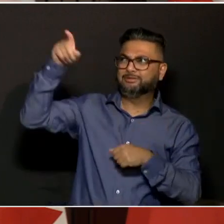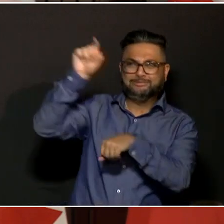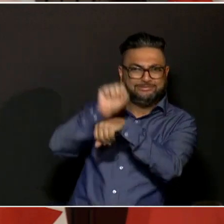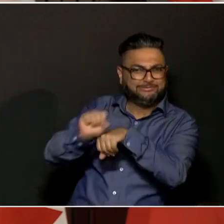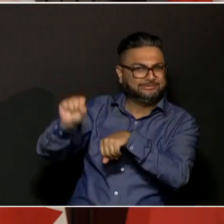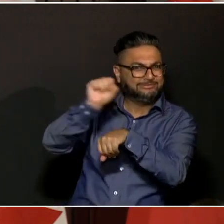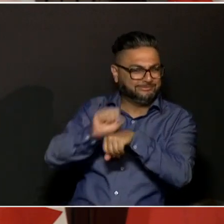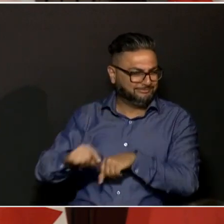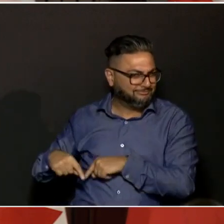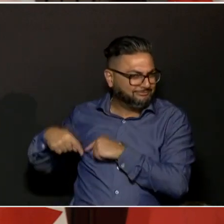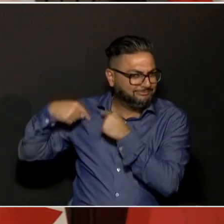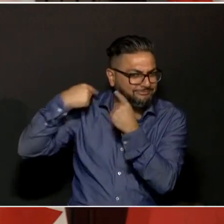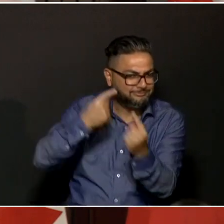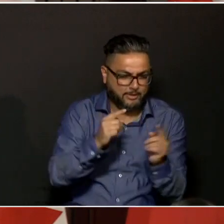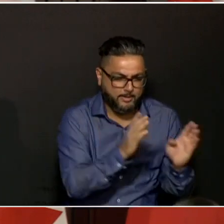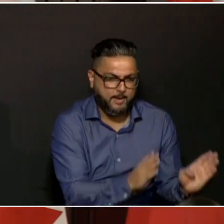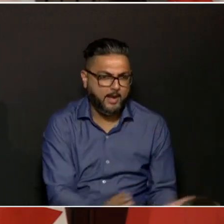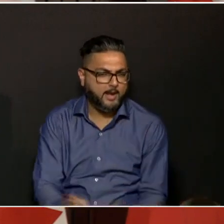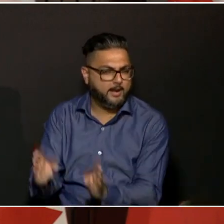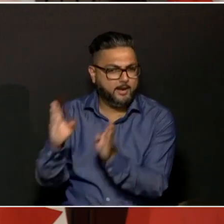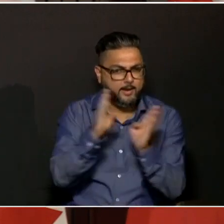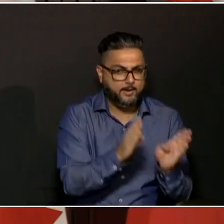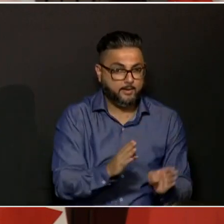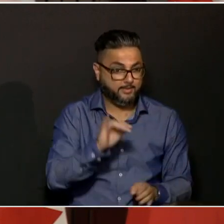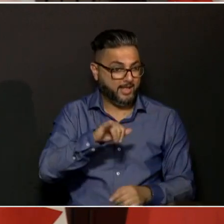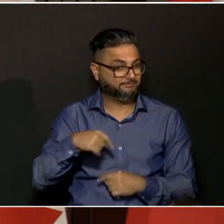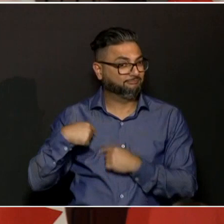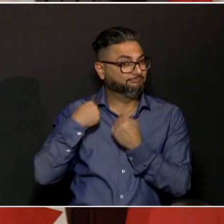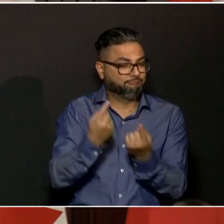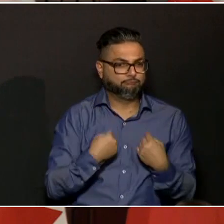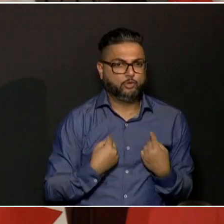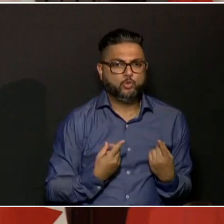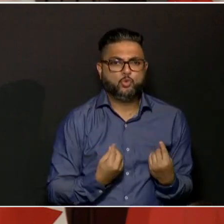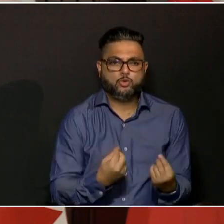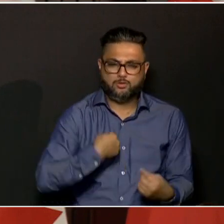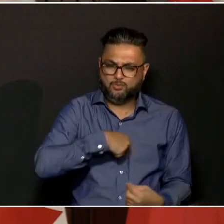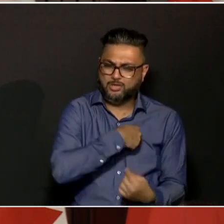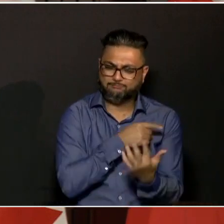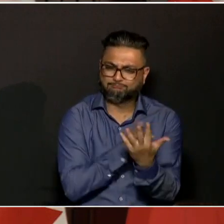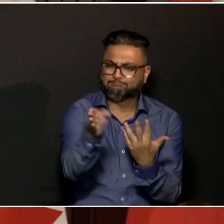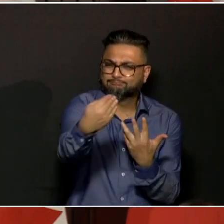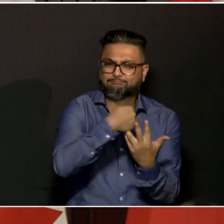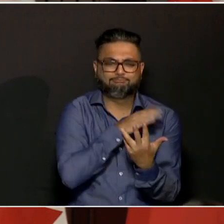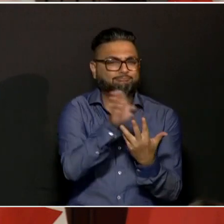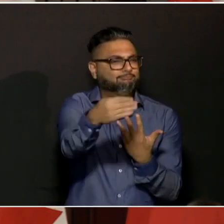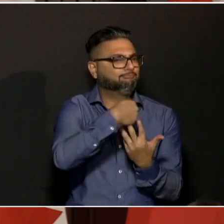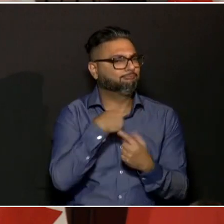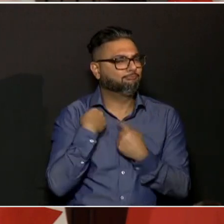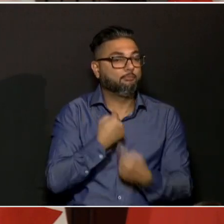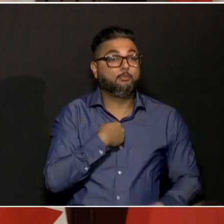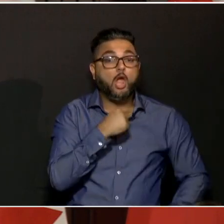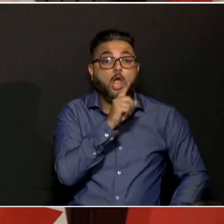the Minister is working around the clock with her team getting ready for this and that is what is happening.